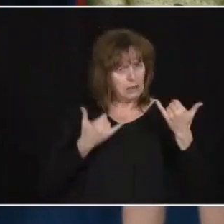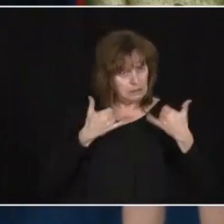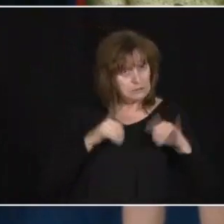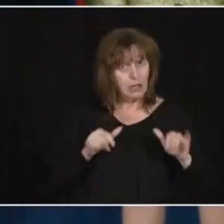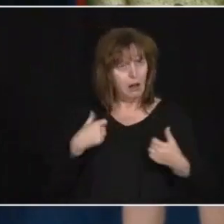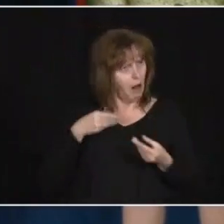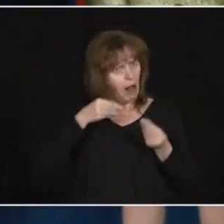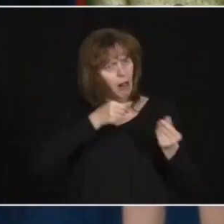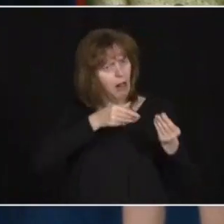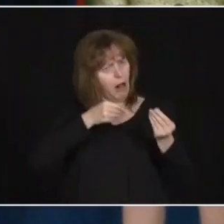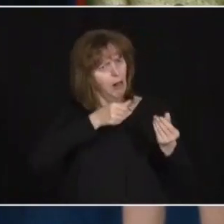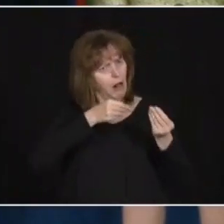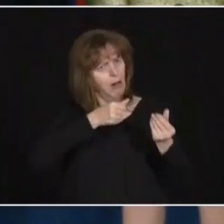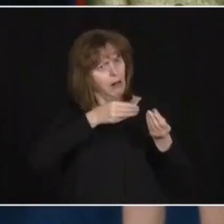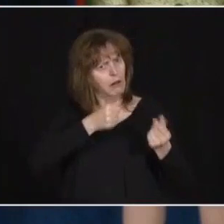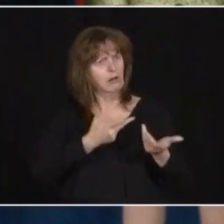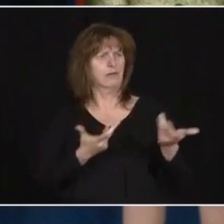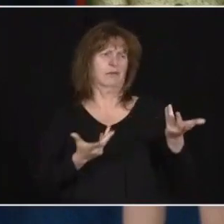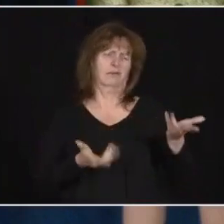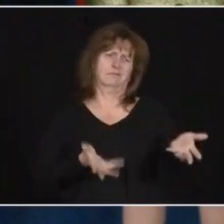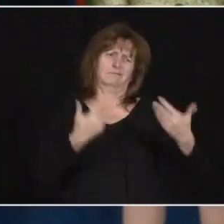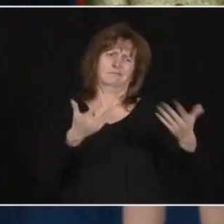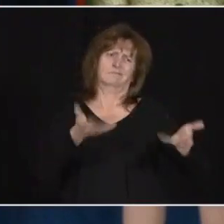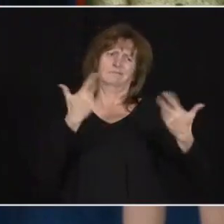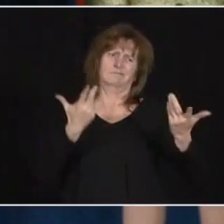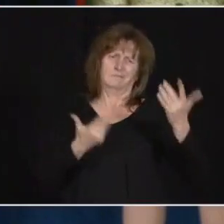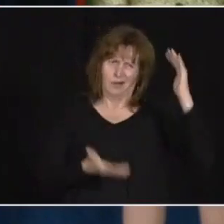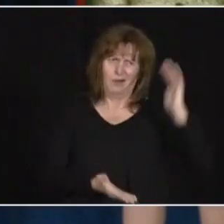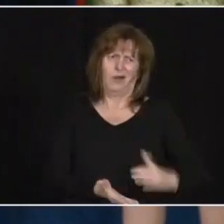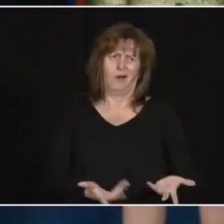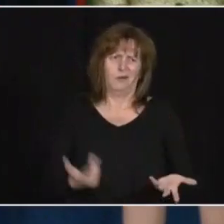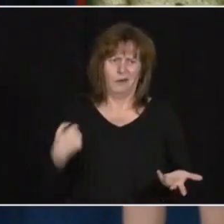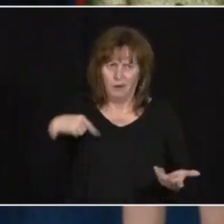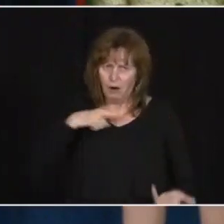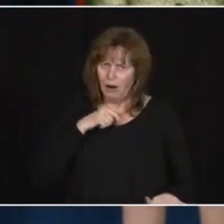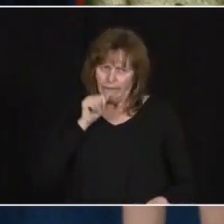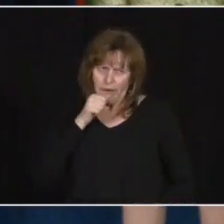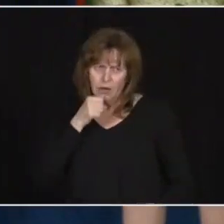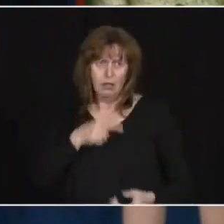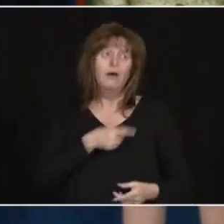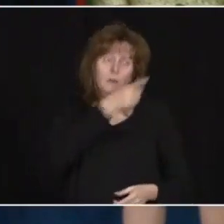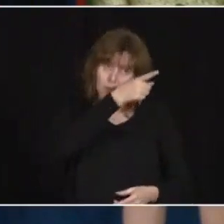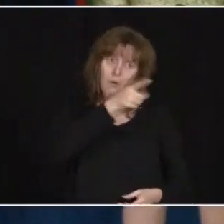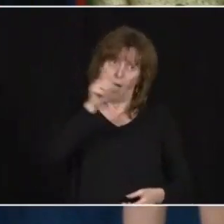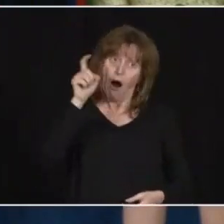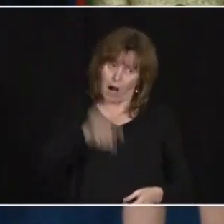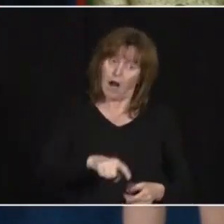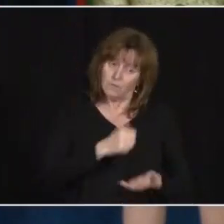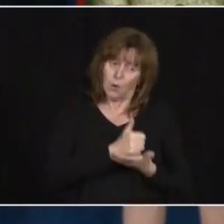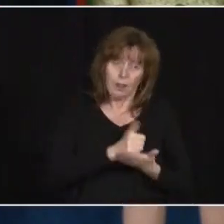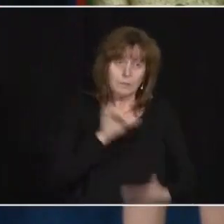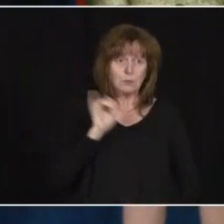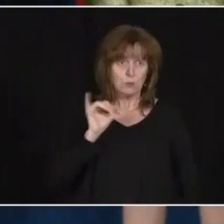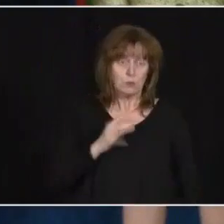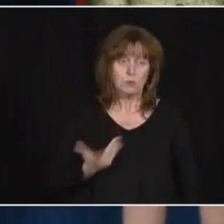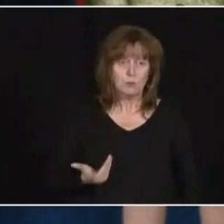Start lowering the rates for these people. We're hurting, but you need to pitch in too.